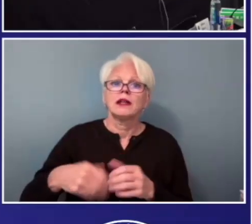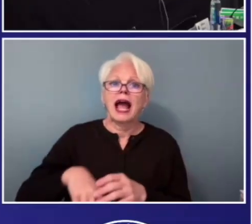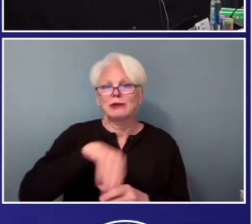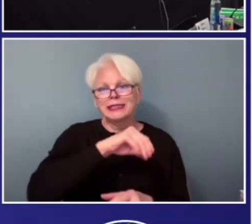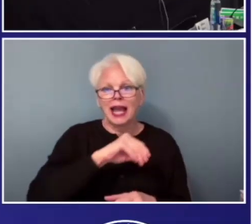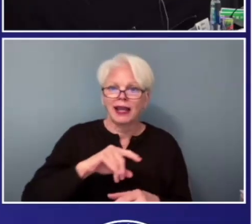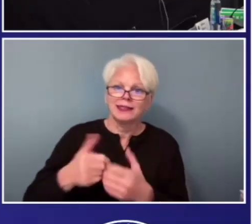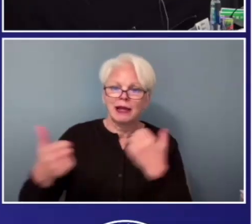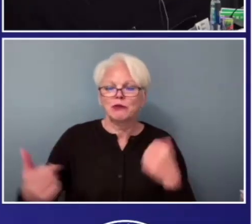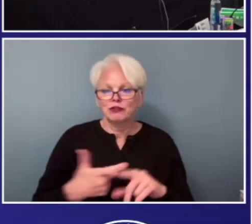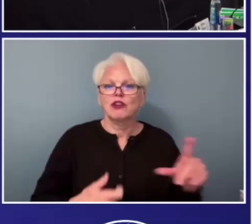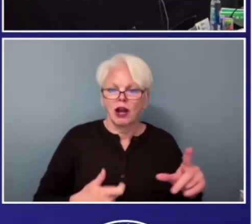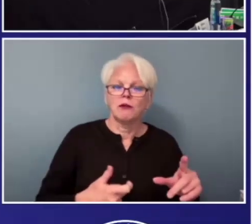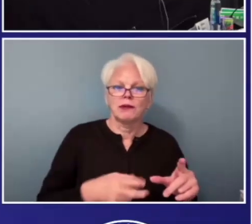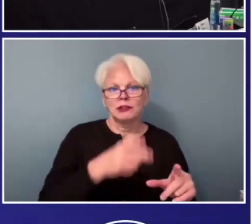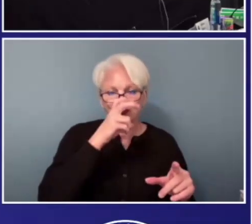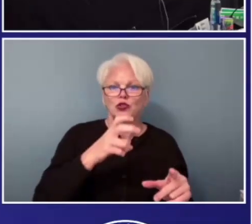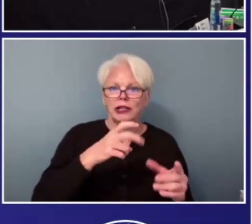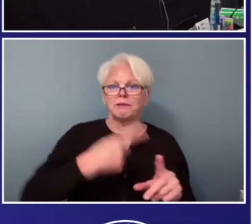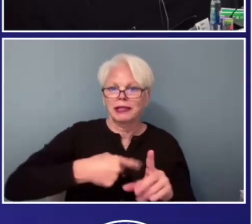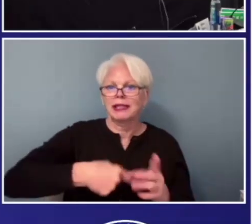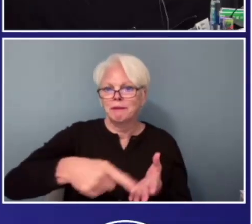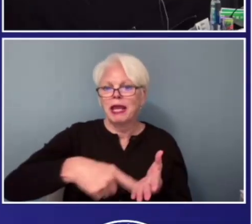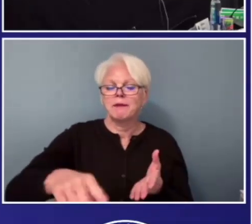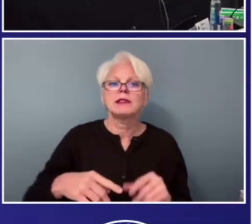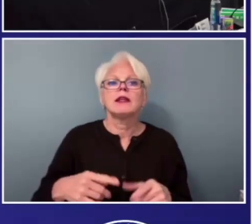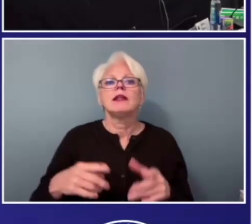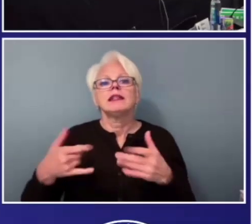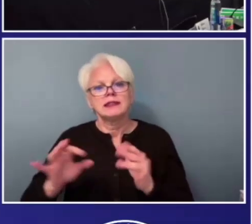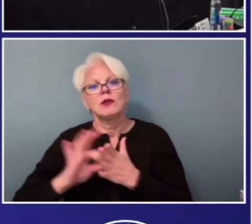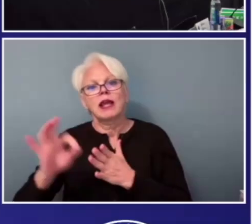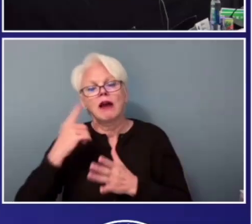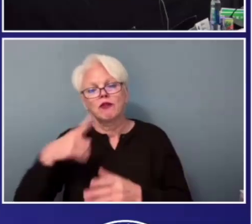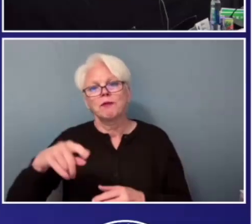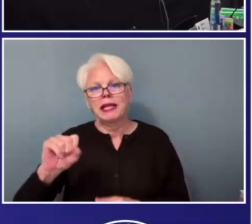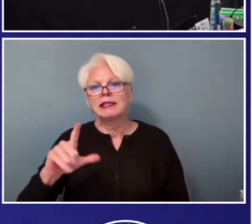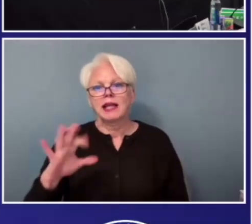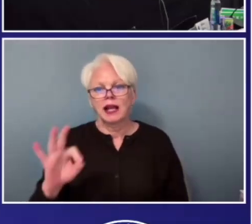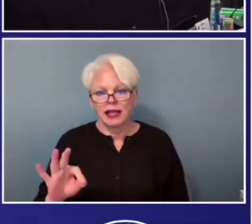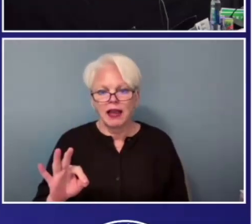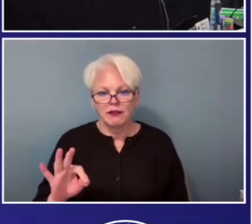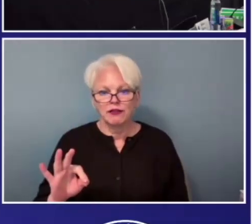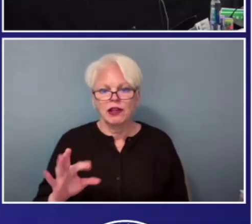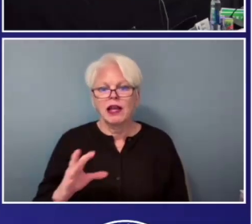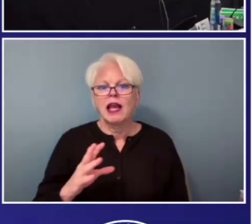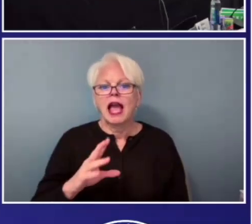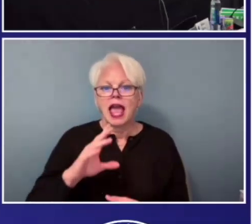monthly payment here to still count for PSLF and towards the 360 payments necessary